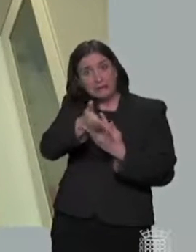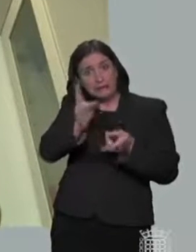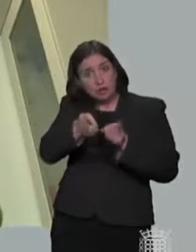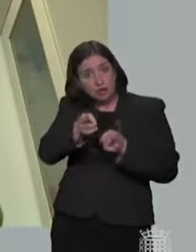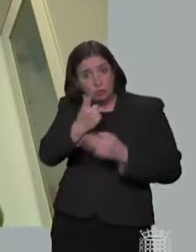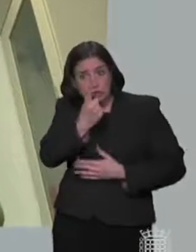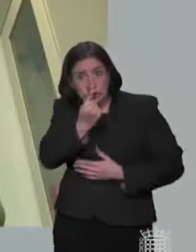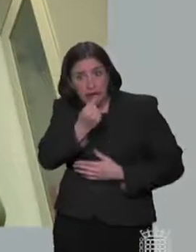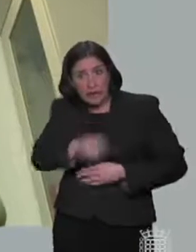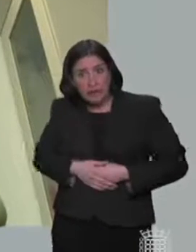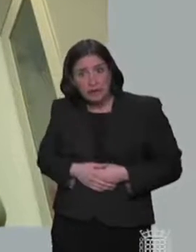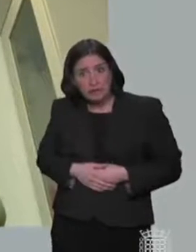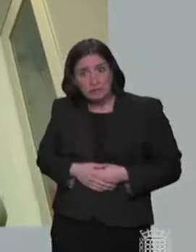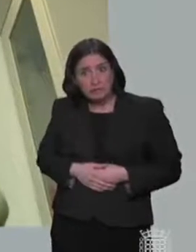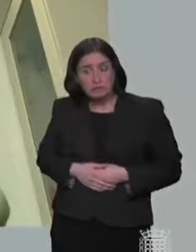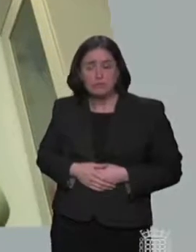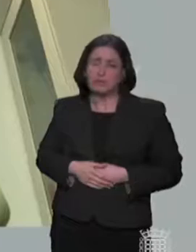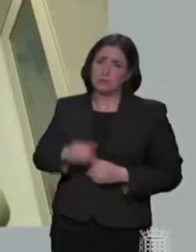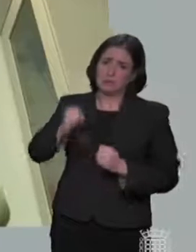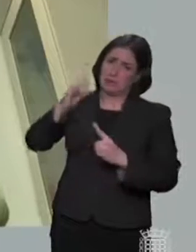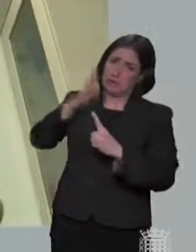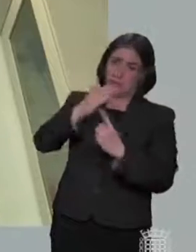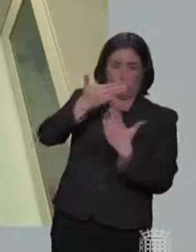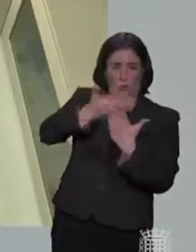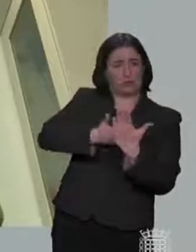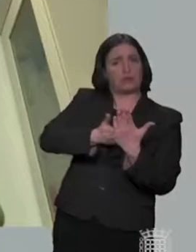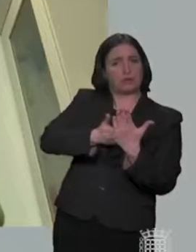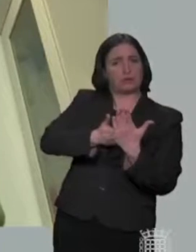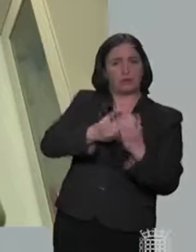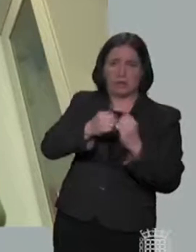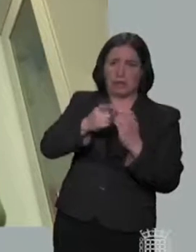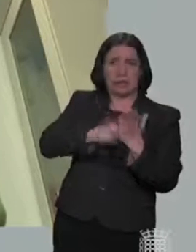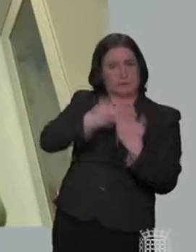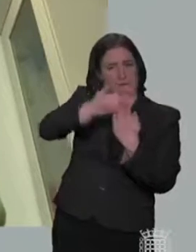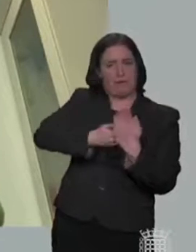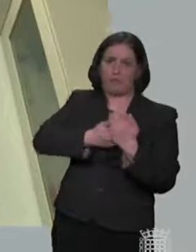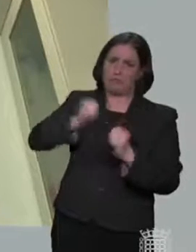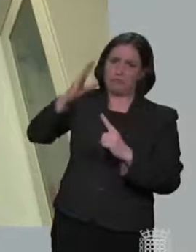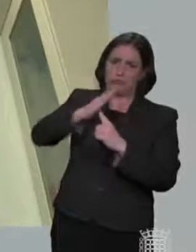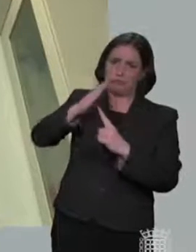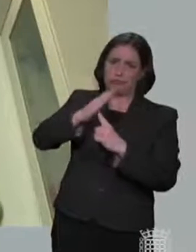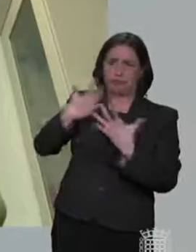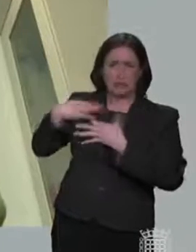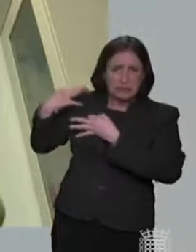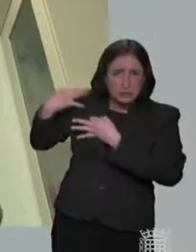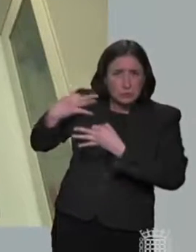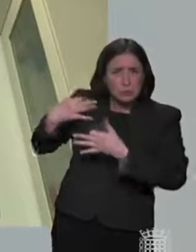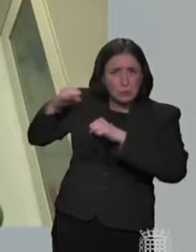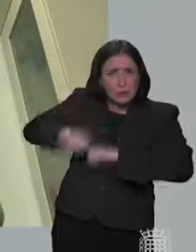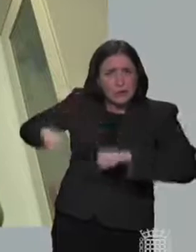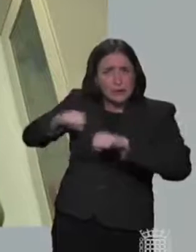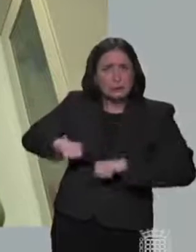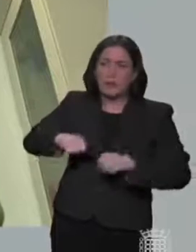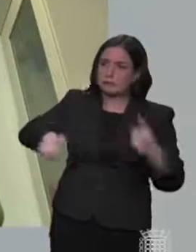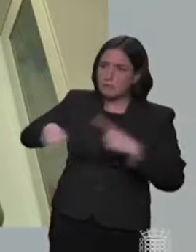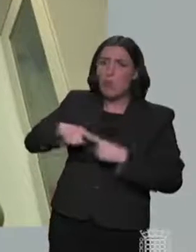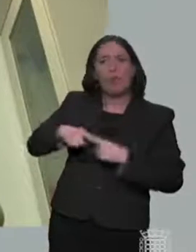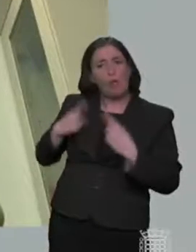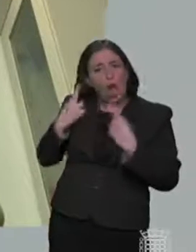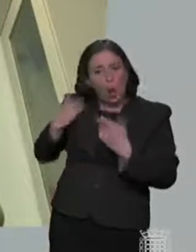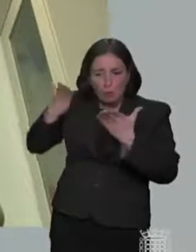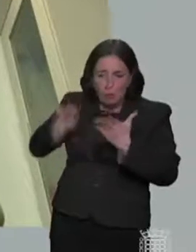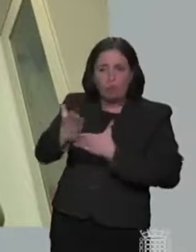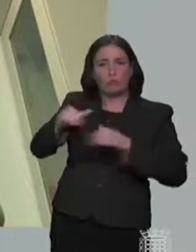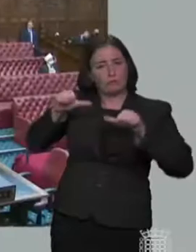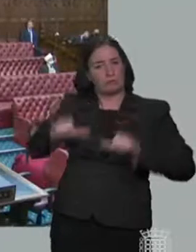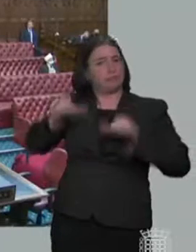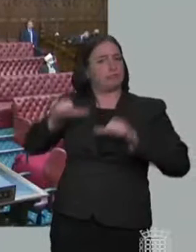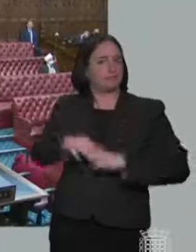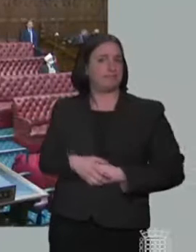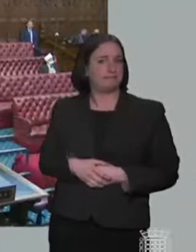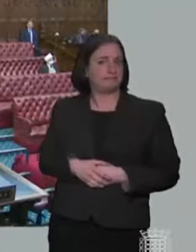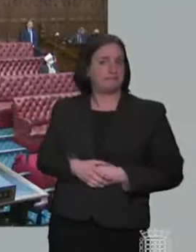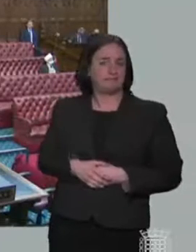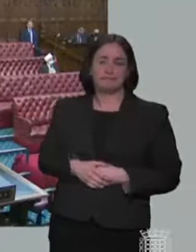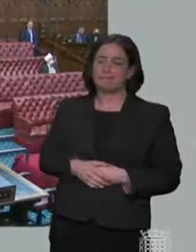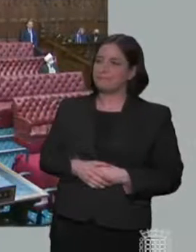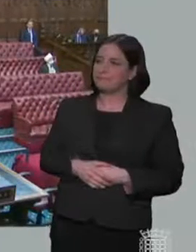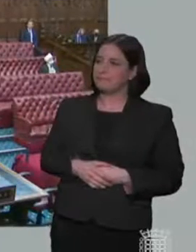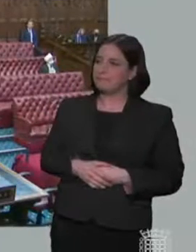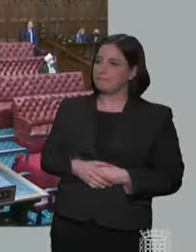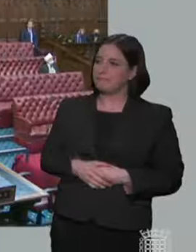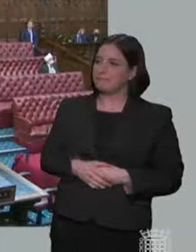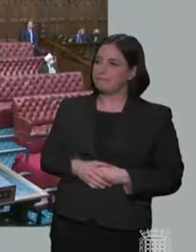i know this battle is very welcome if you haven't ever do we all wish it well